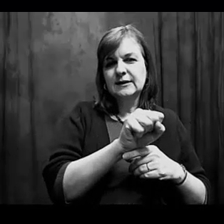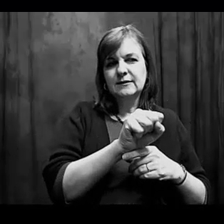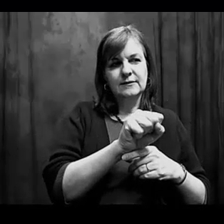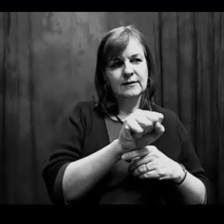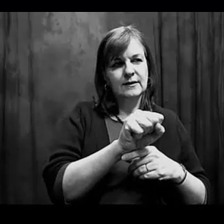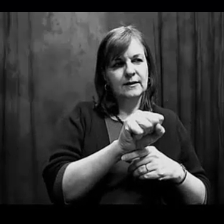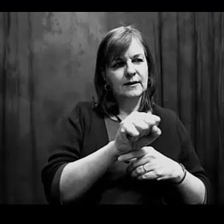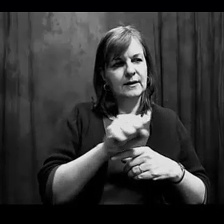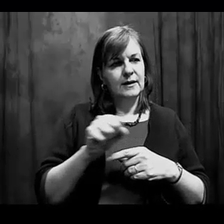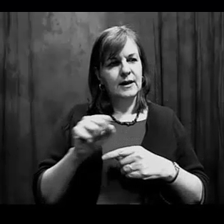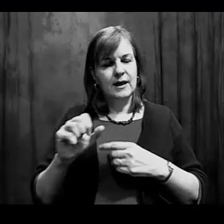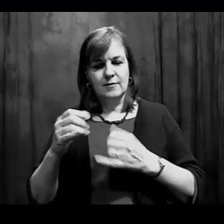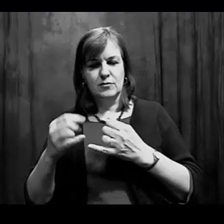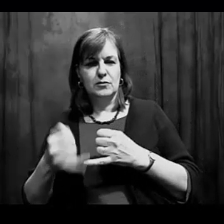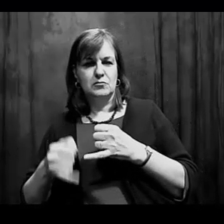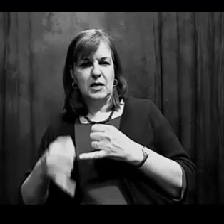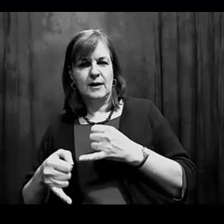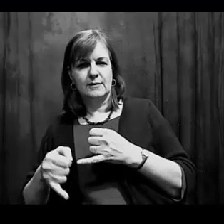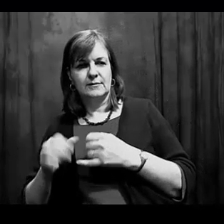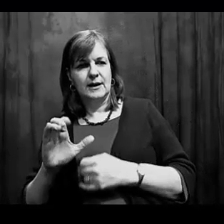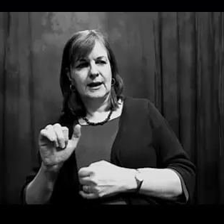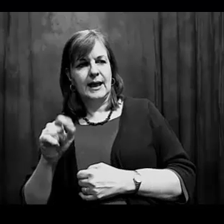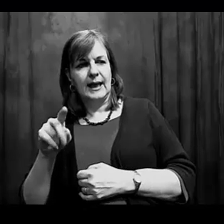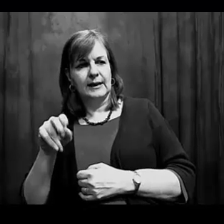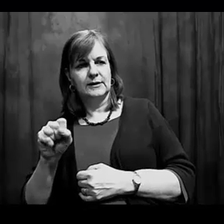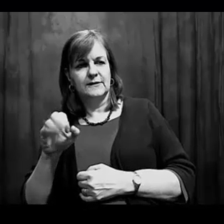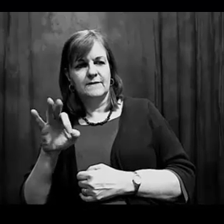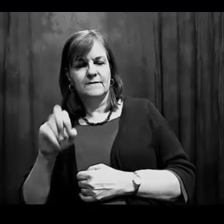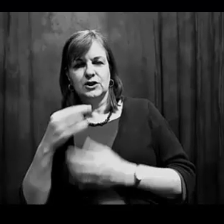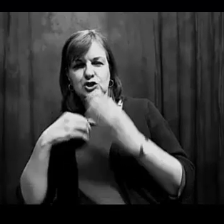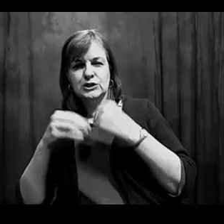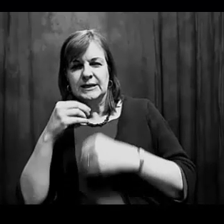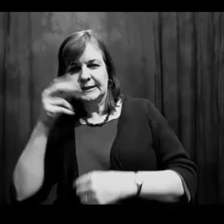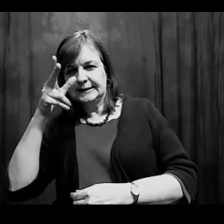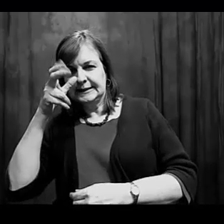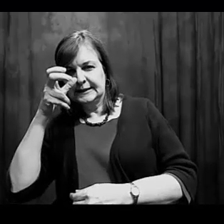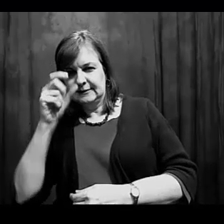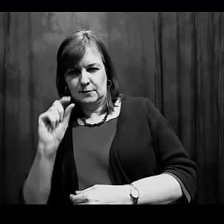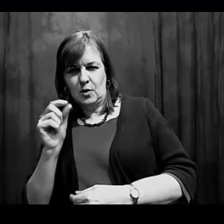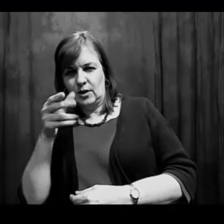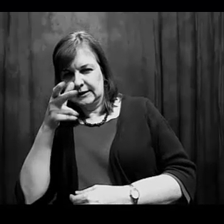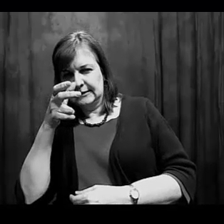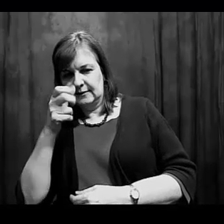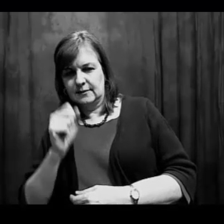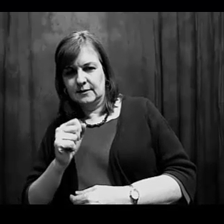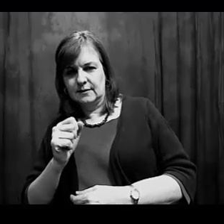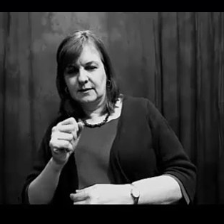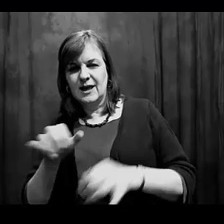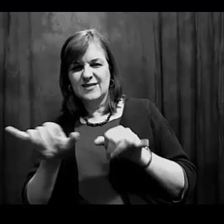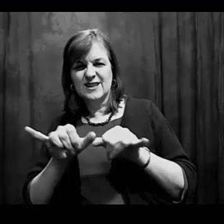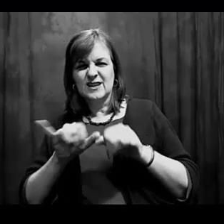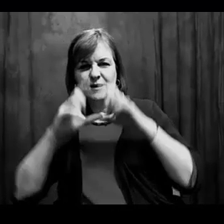eating primarily seeds vs. hear a cactus finch that eats primarily small insects